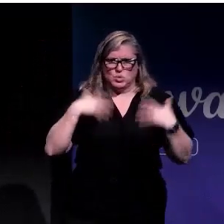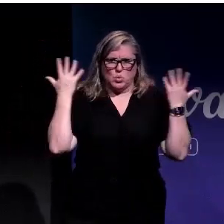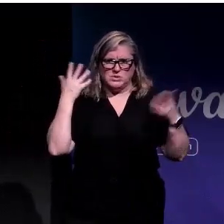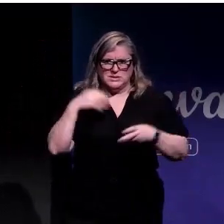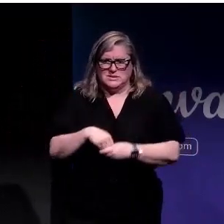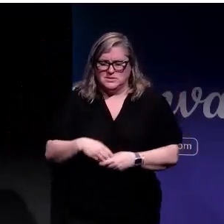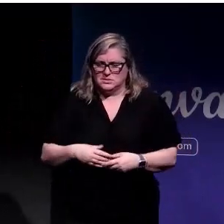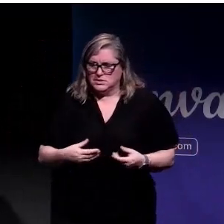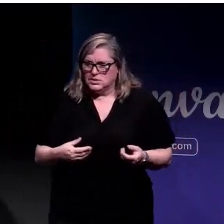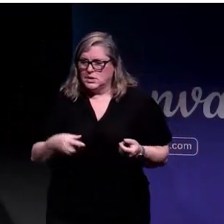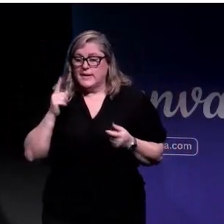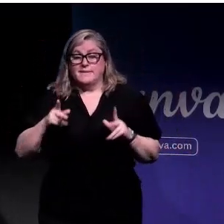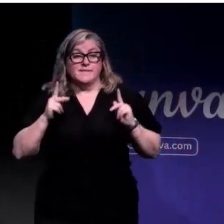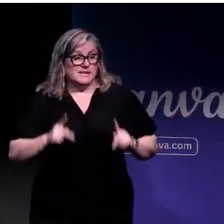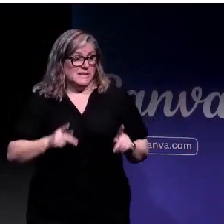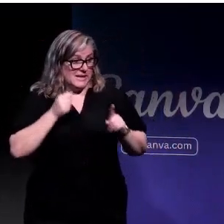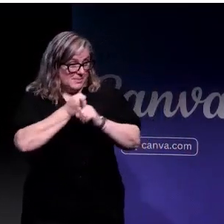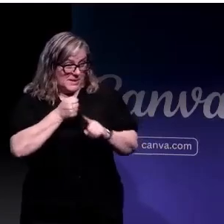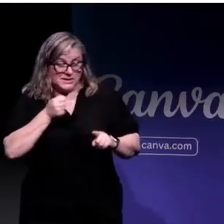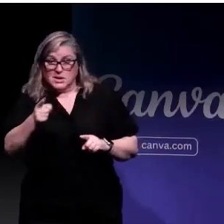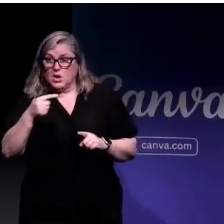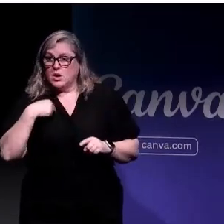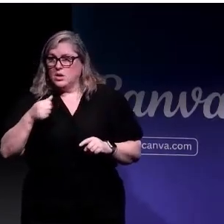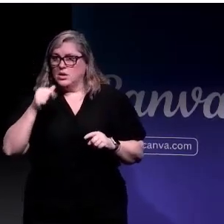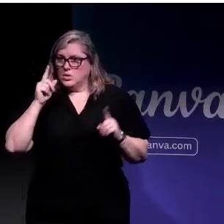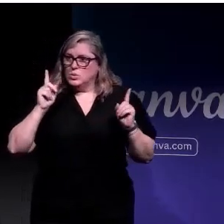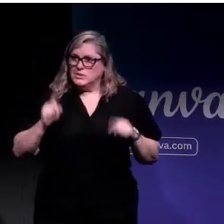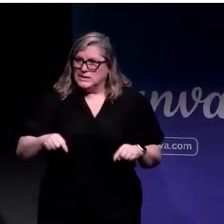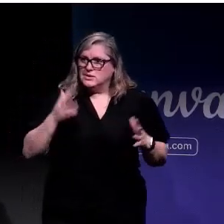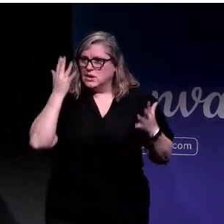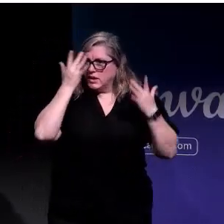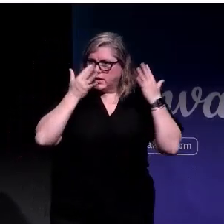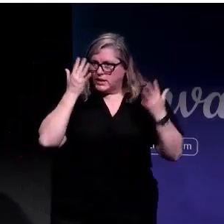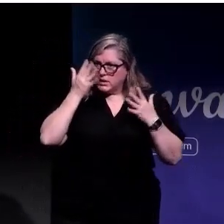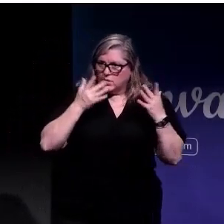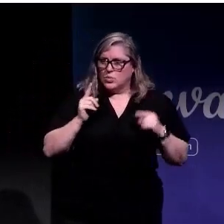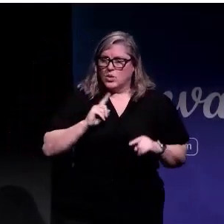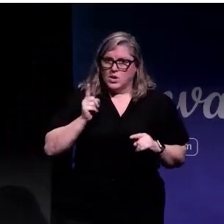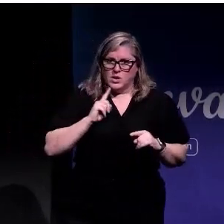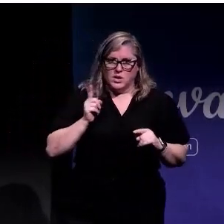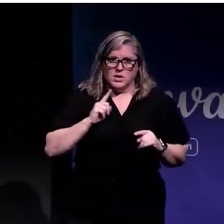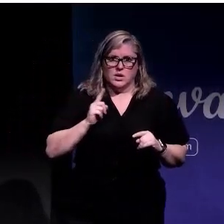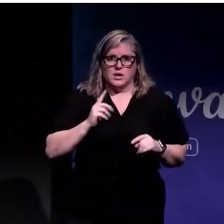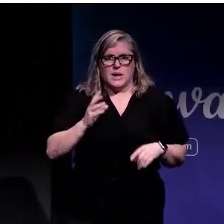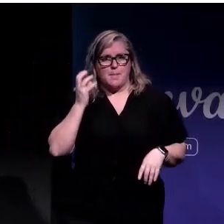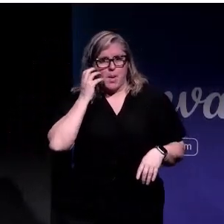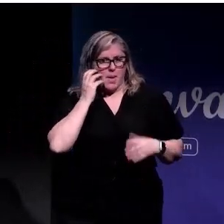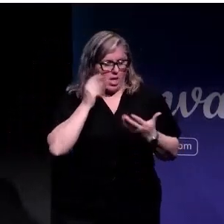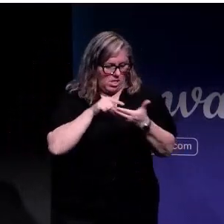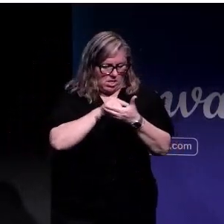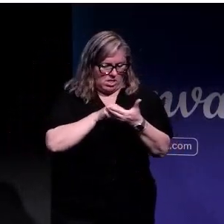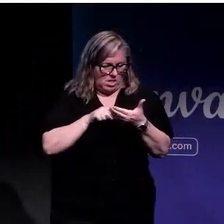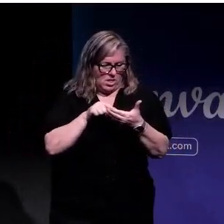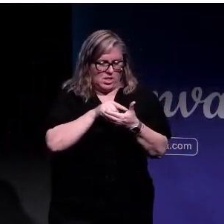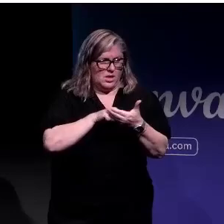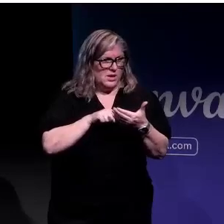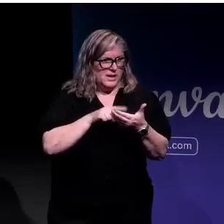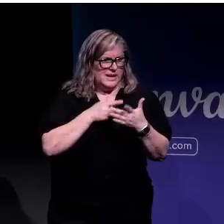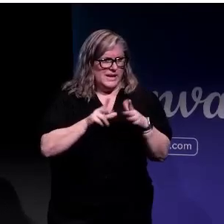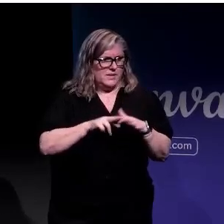Physical impacts, I'm sure many of you are sort of starting to think about this as well. You can imagine with a mobile device, if someone's got the shakes, we might